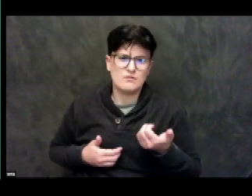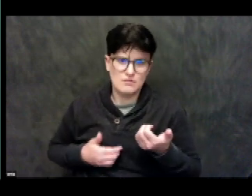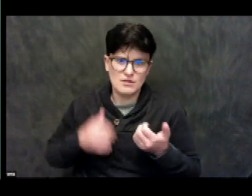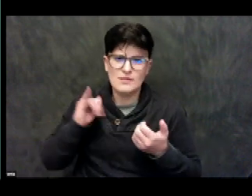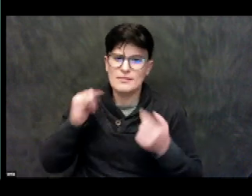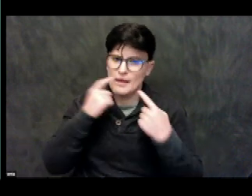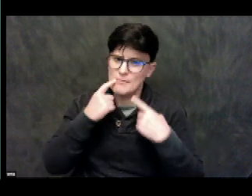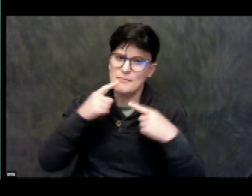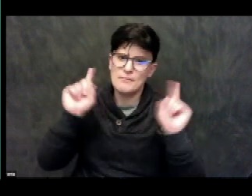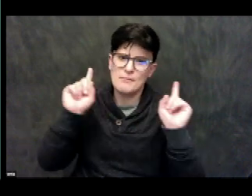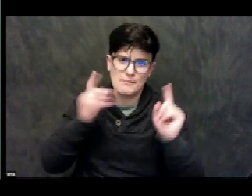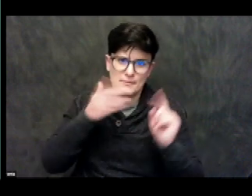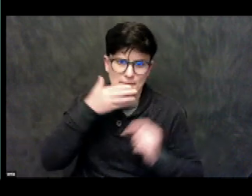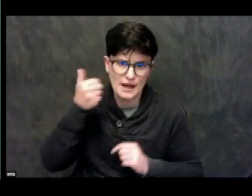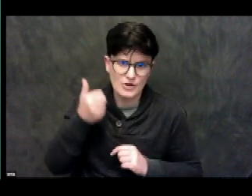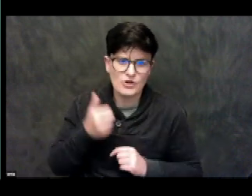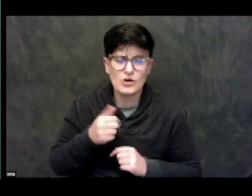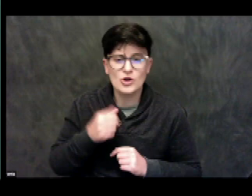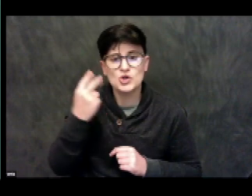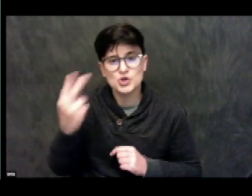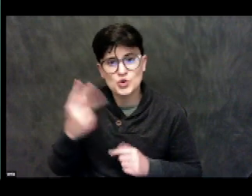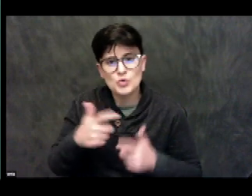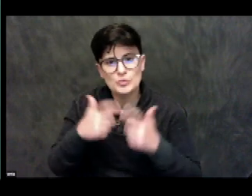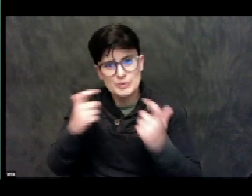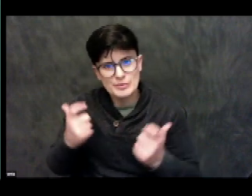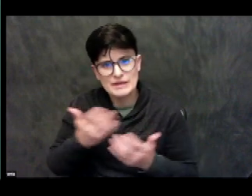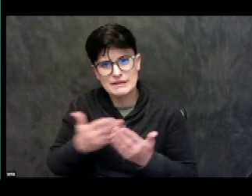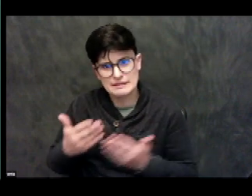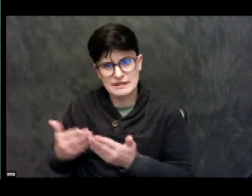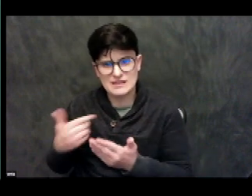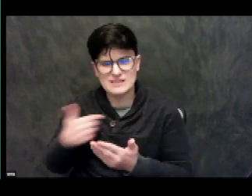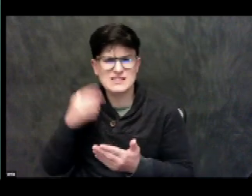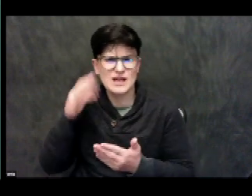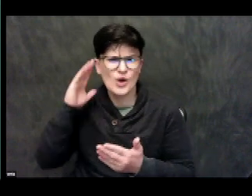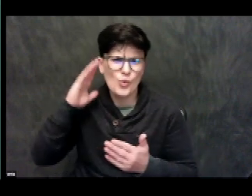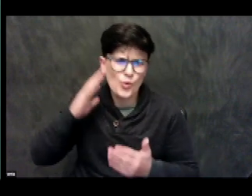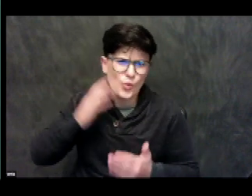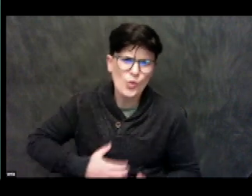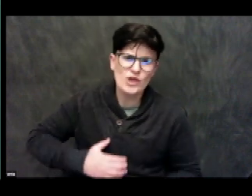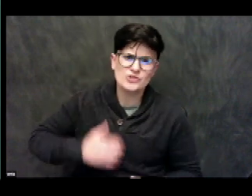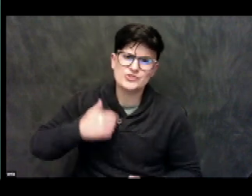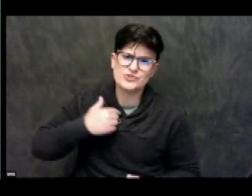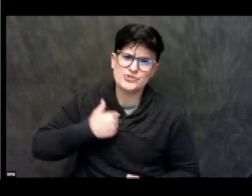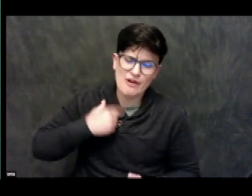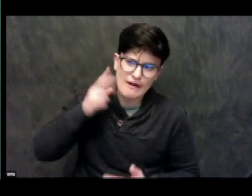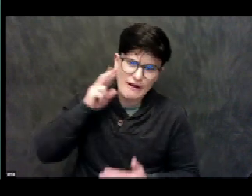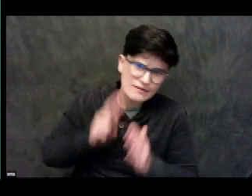Those are two big things that I wish I had known about but I would've at the same time,